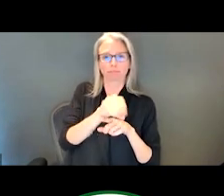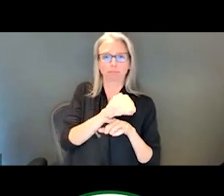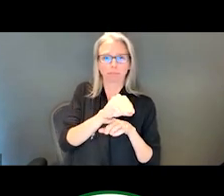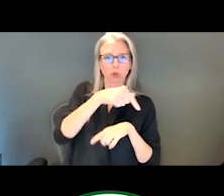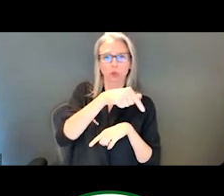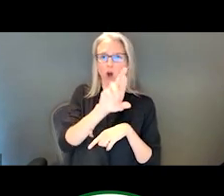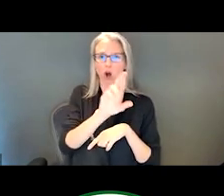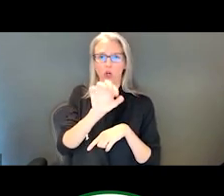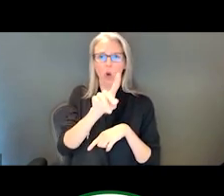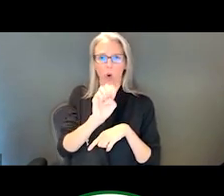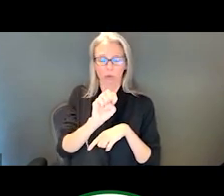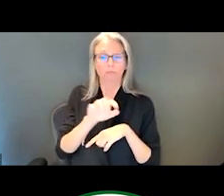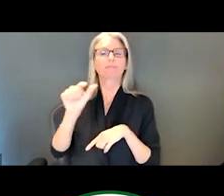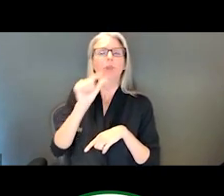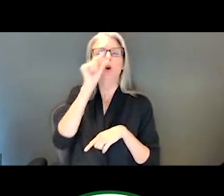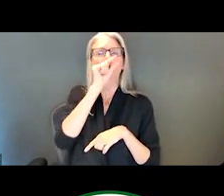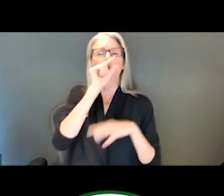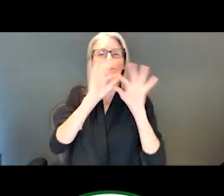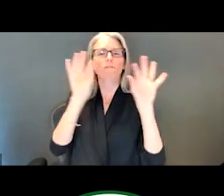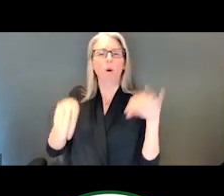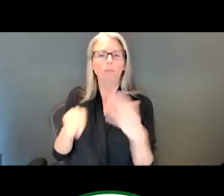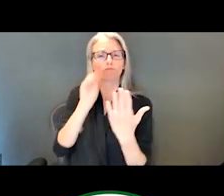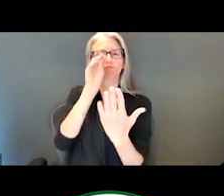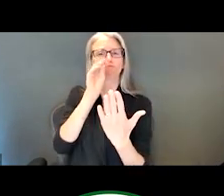address, and just a short description of what it is about.